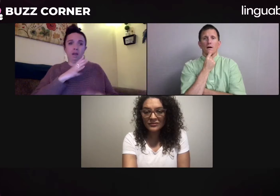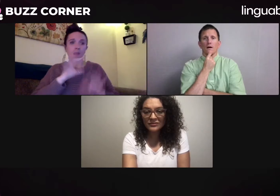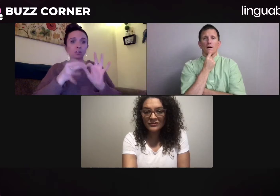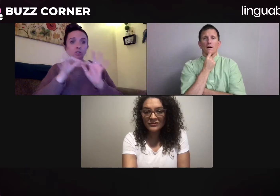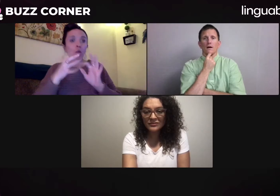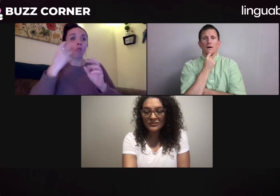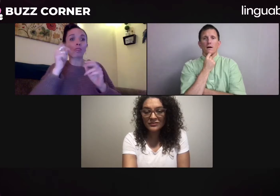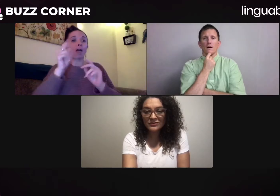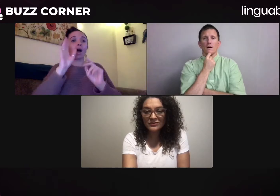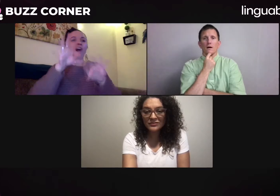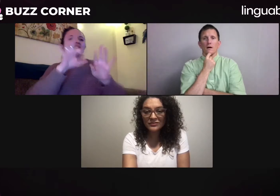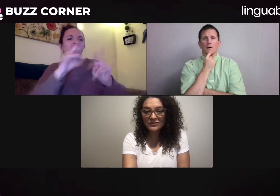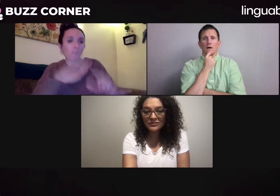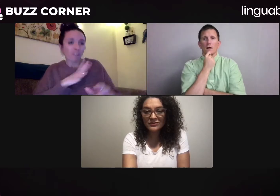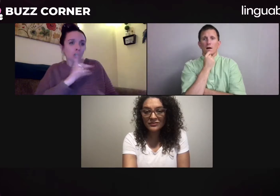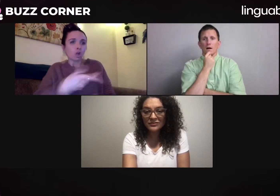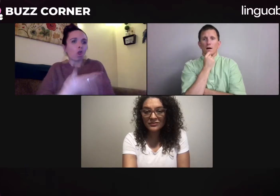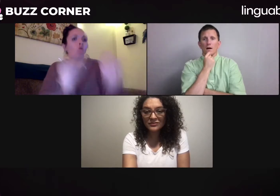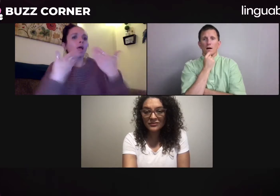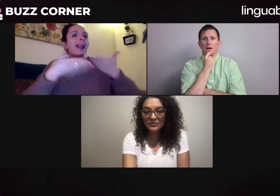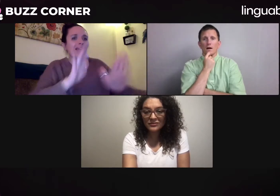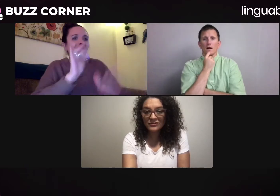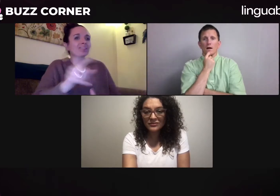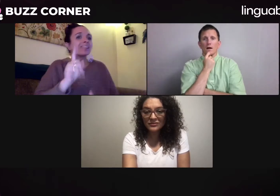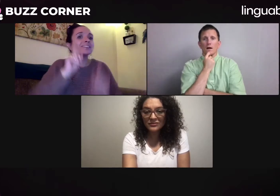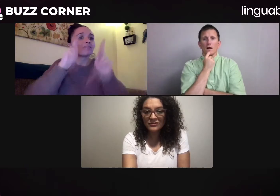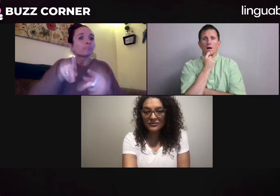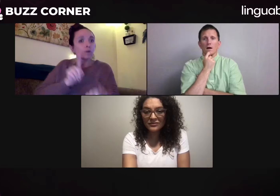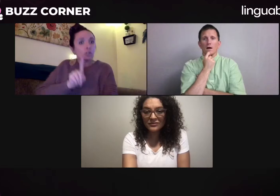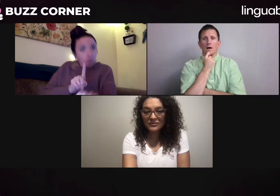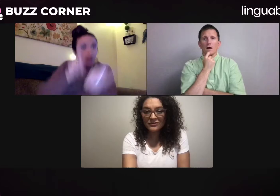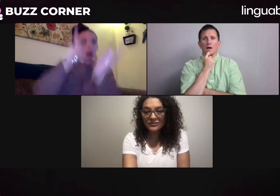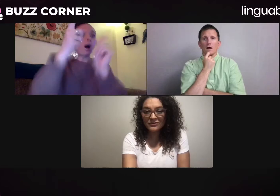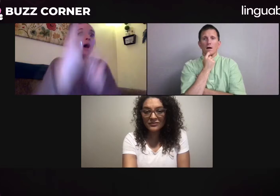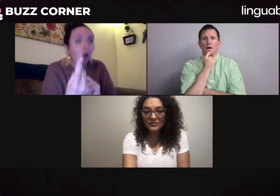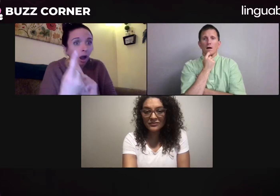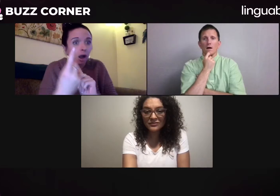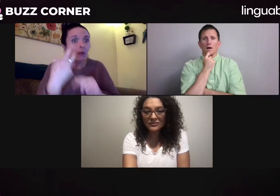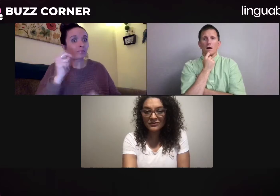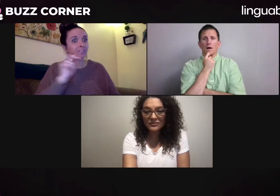It wasn't coordinated well and